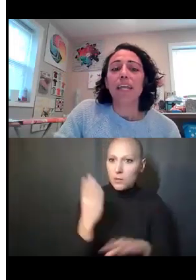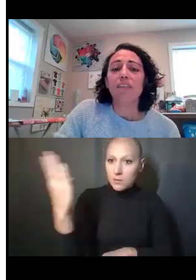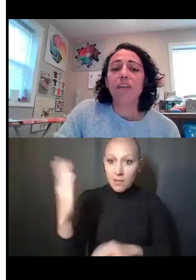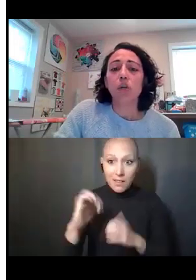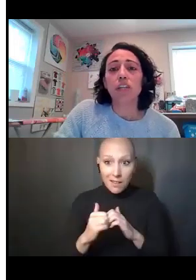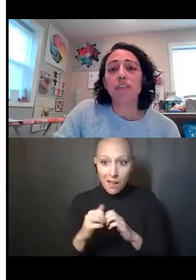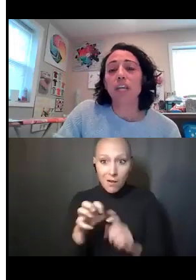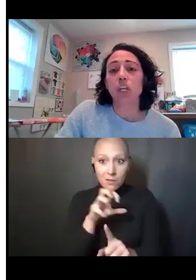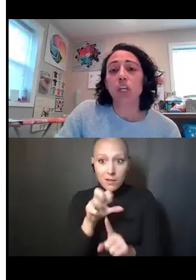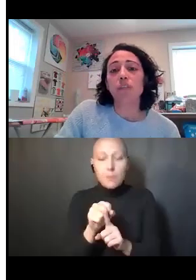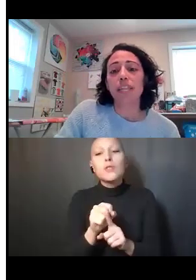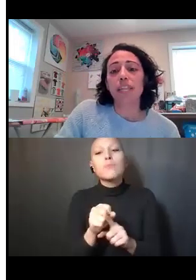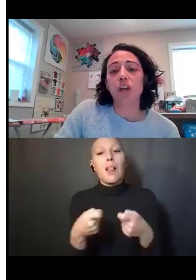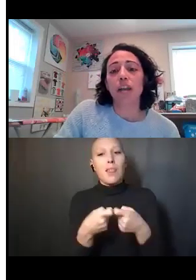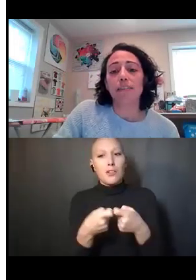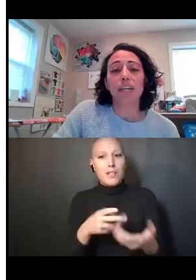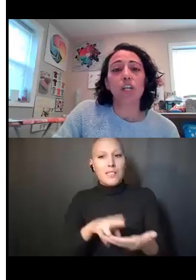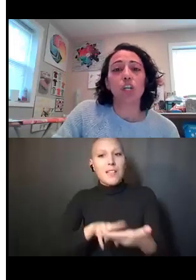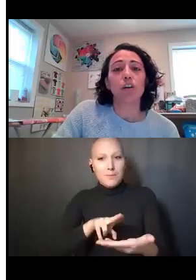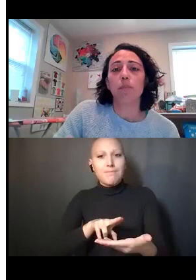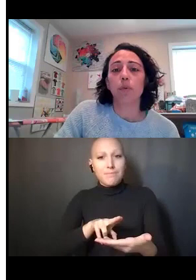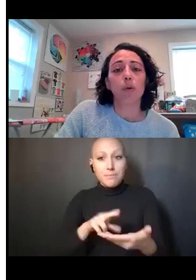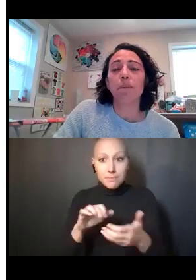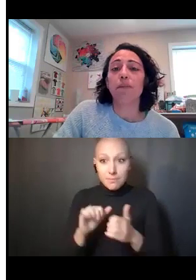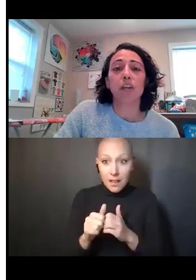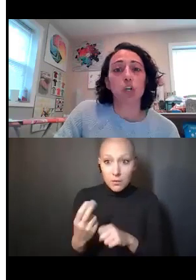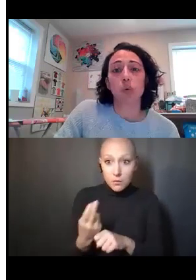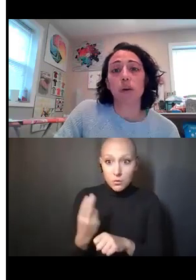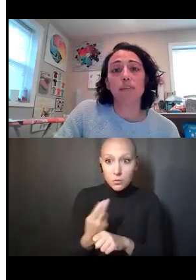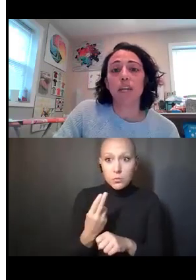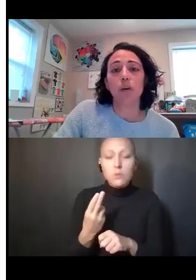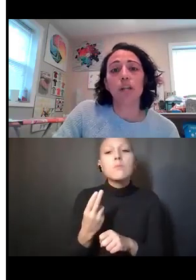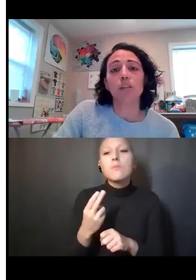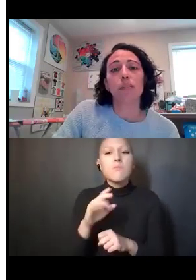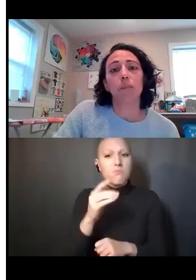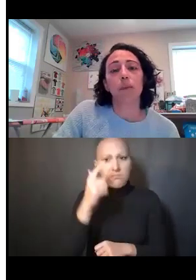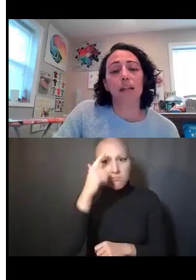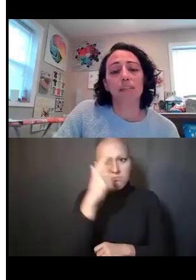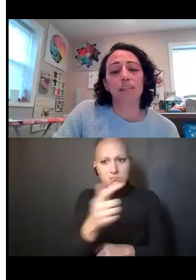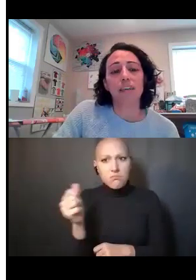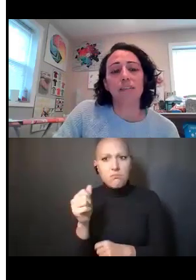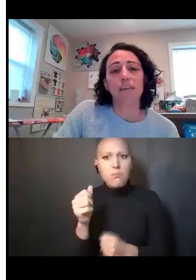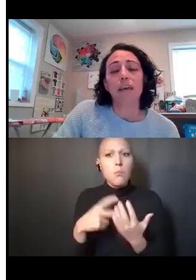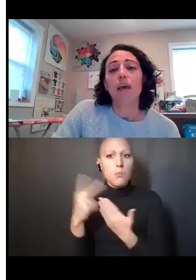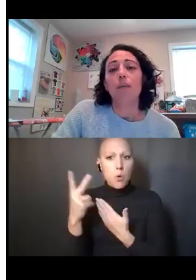And institutions can use the electronic signature program of their choice in accordance with their policies